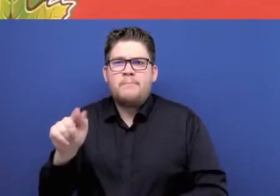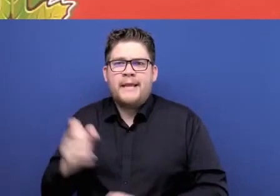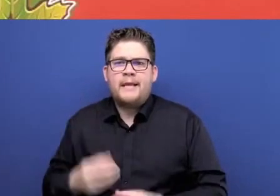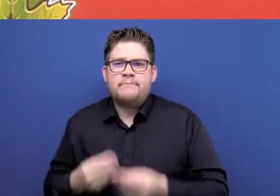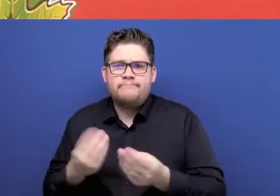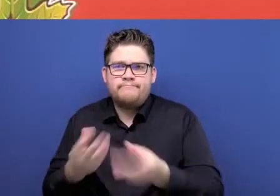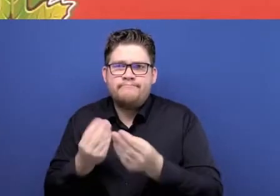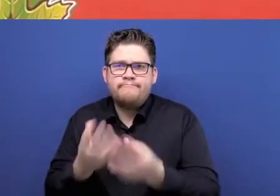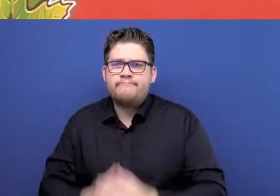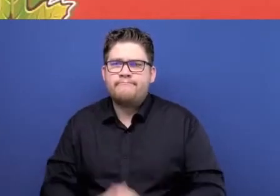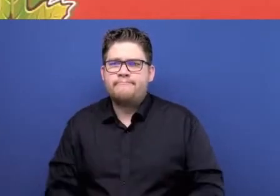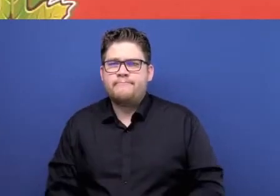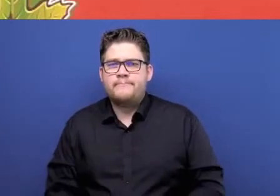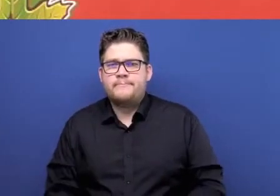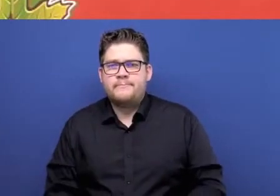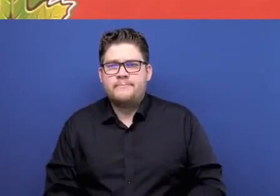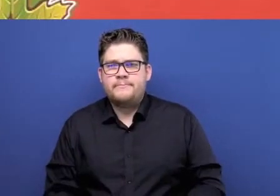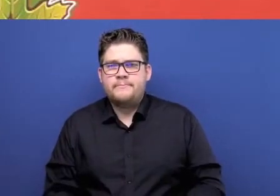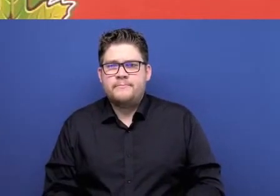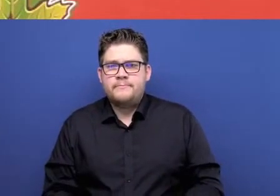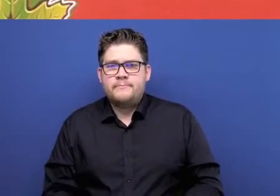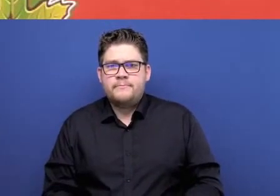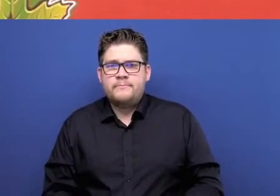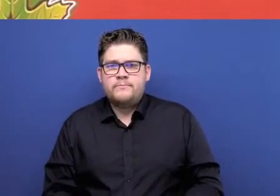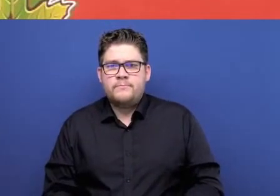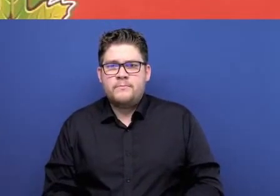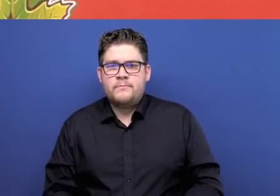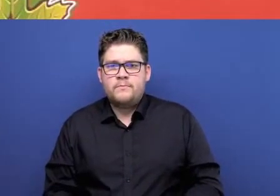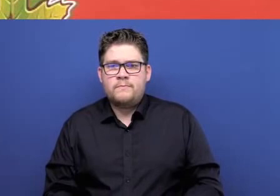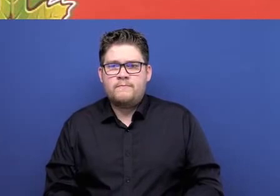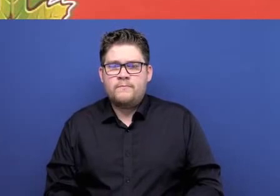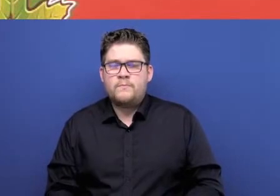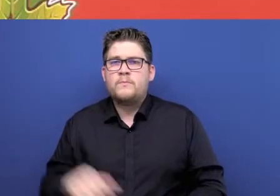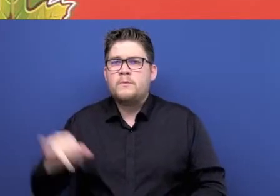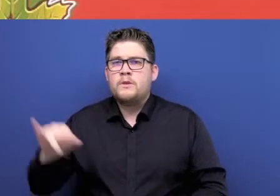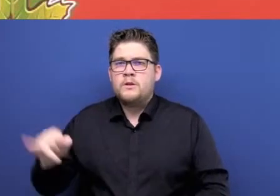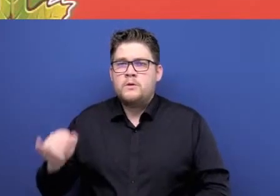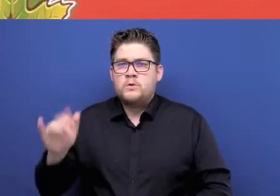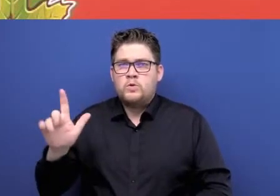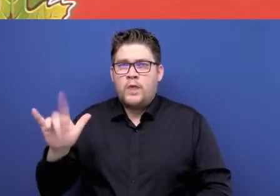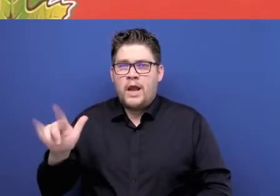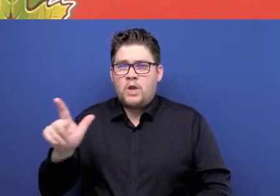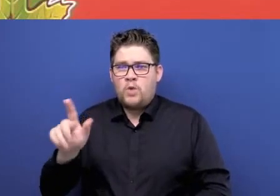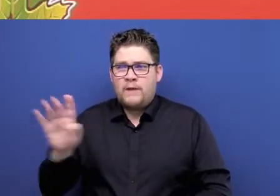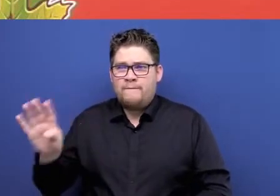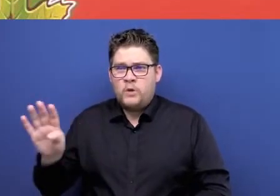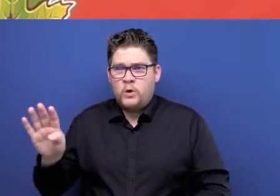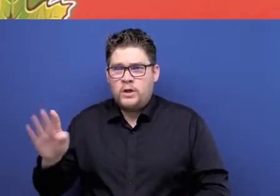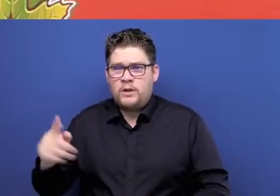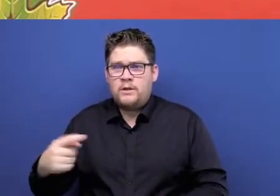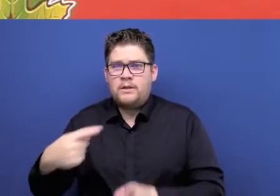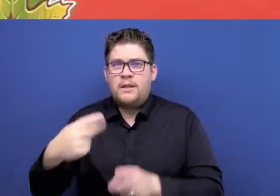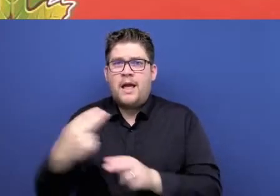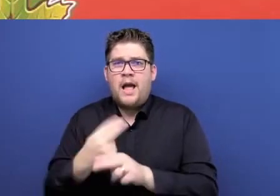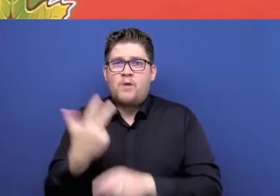July 24th on Highway three and six and there were additional